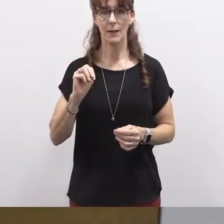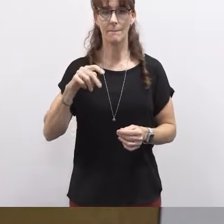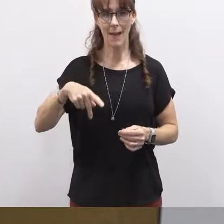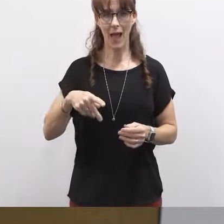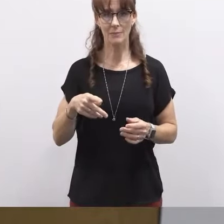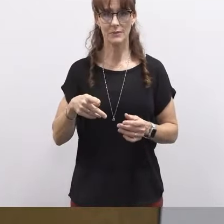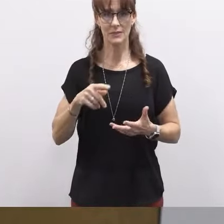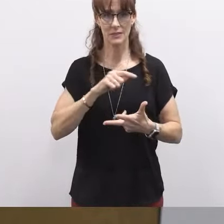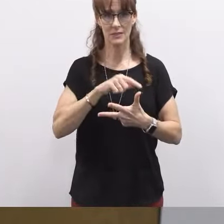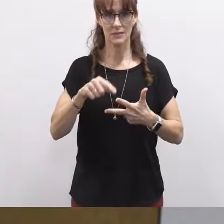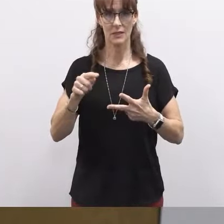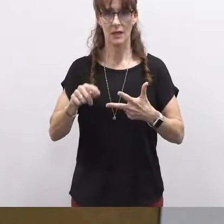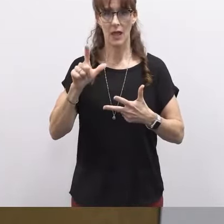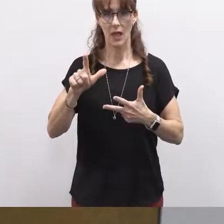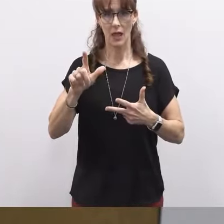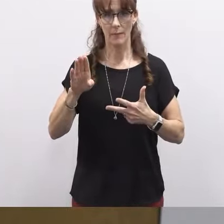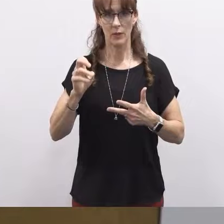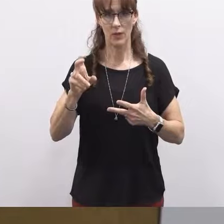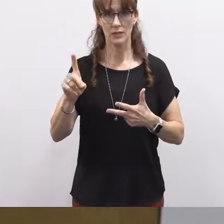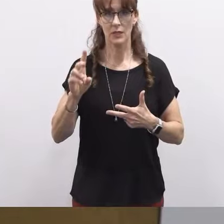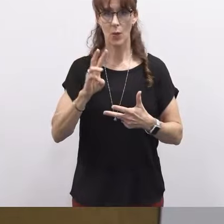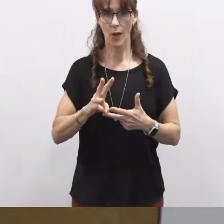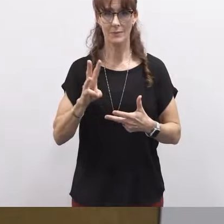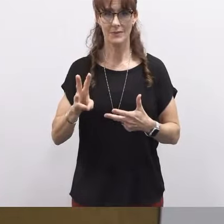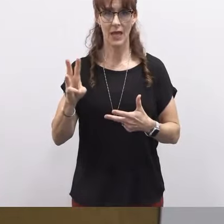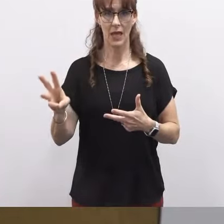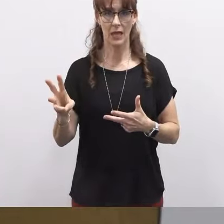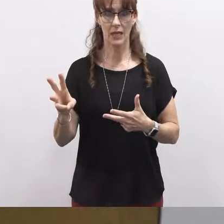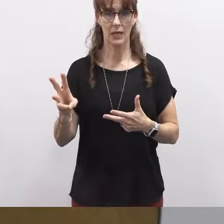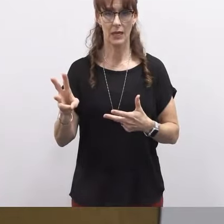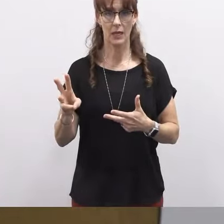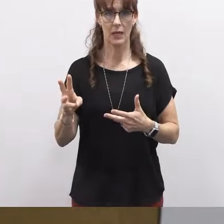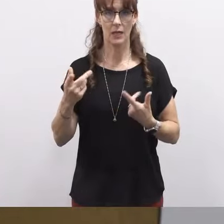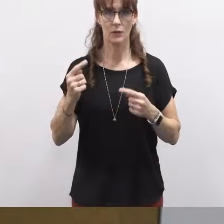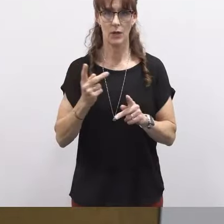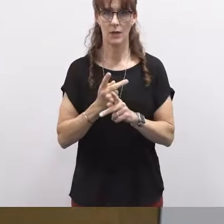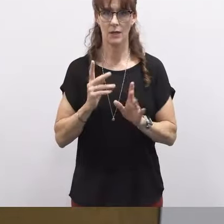on the Long Beach Unified School District website at, I'm trying not to mess this up here.